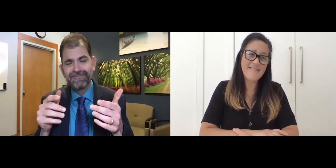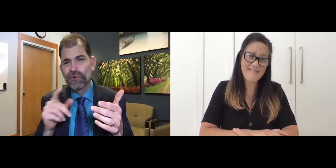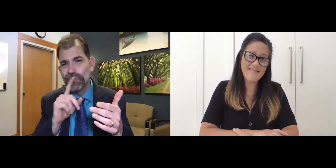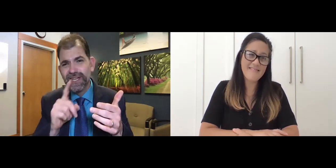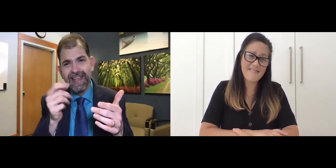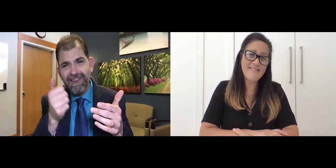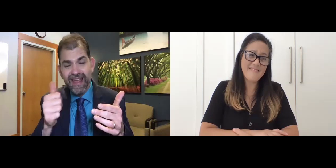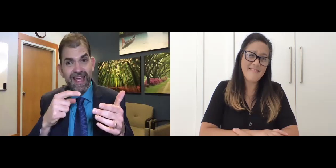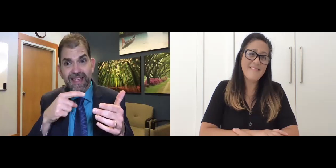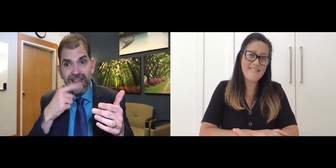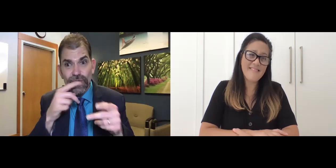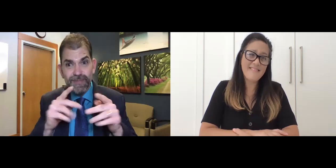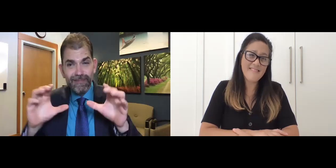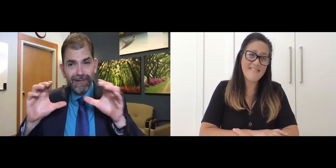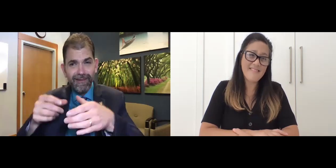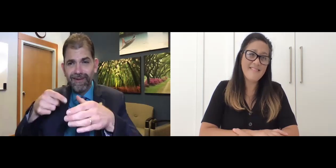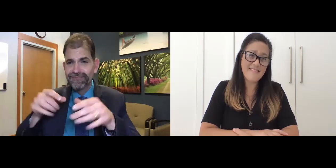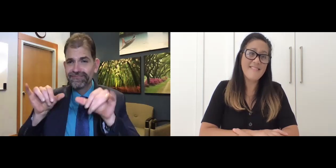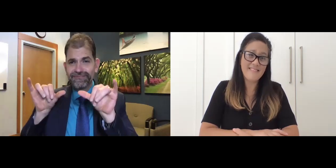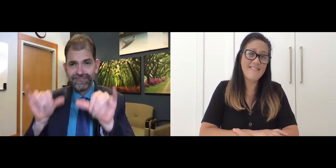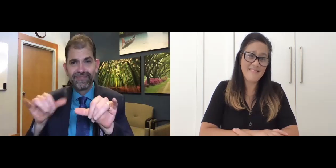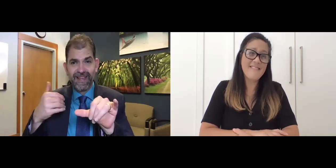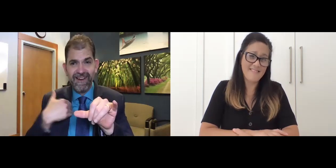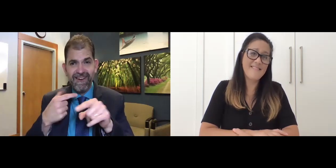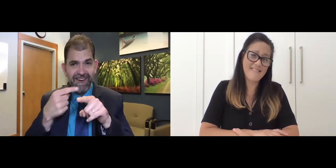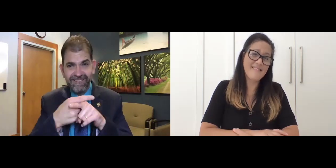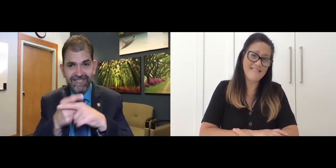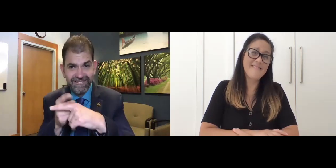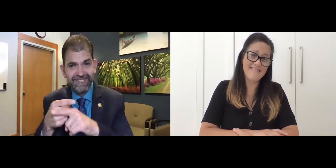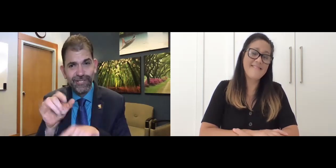And really if you put any group of hearing people